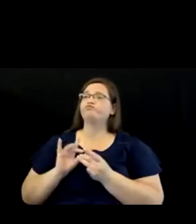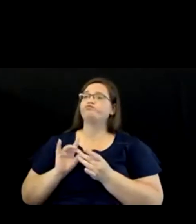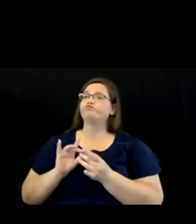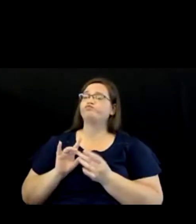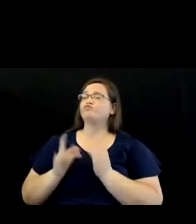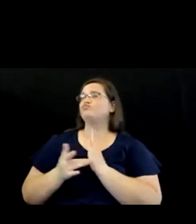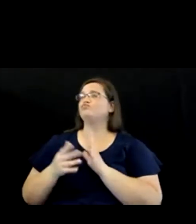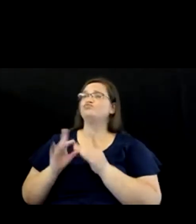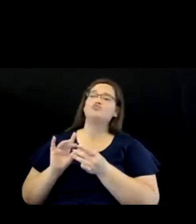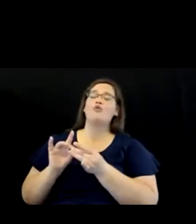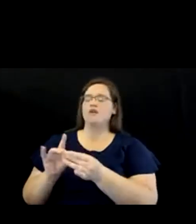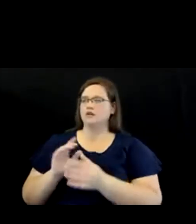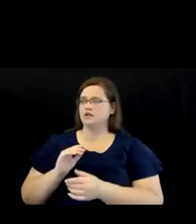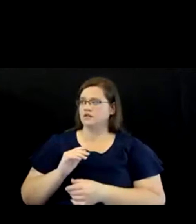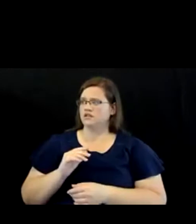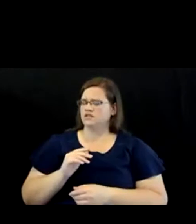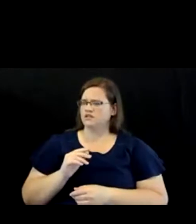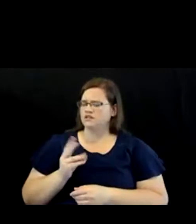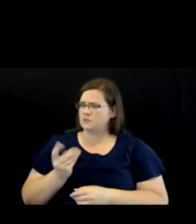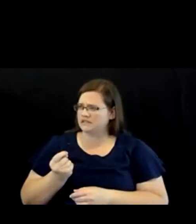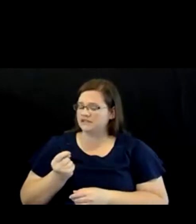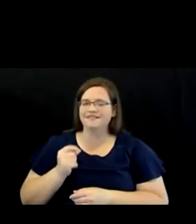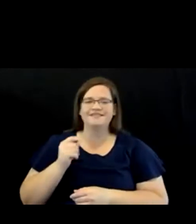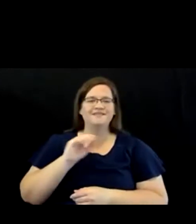interact with people, whether it's Zoom or Google Hangouts or chats